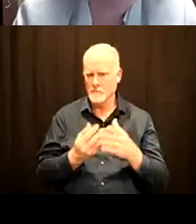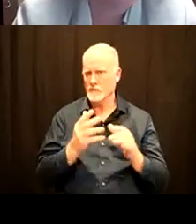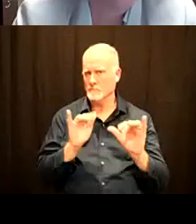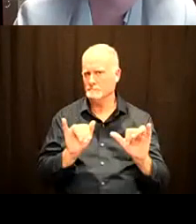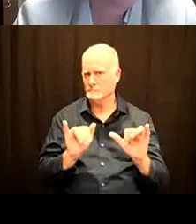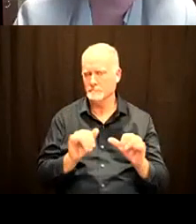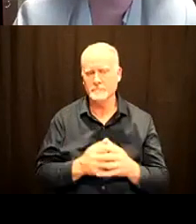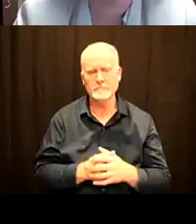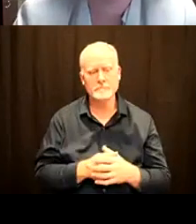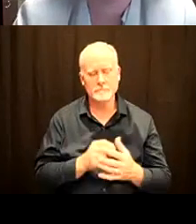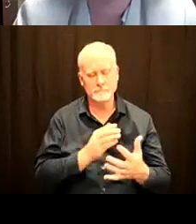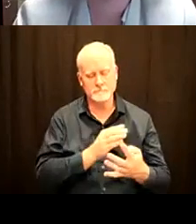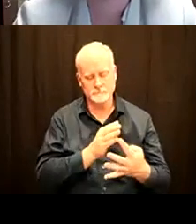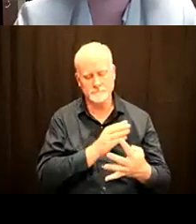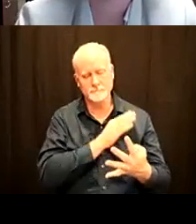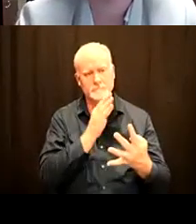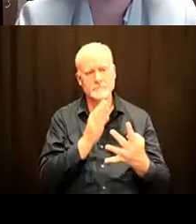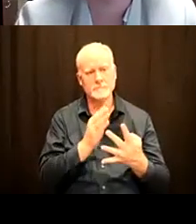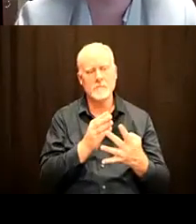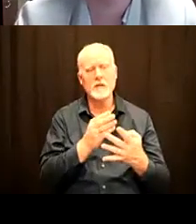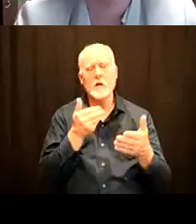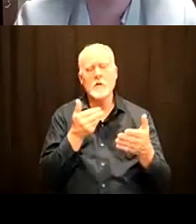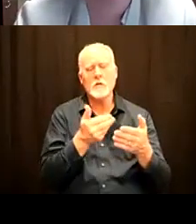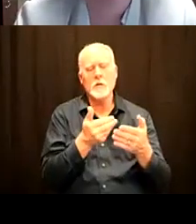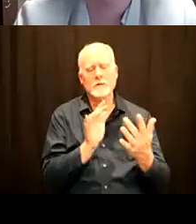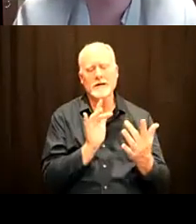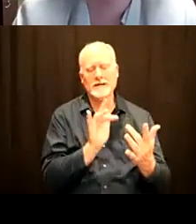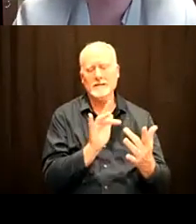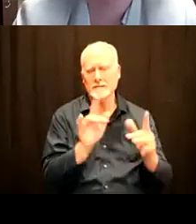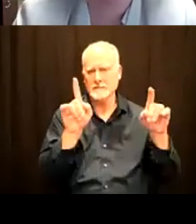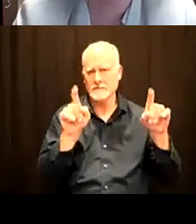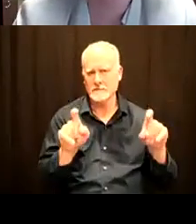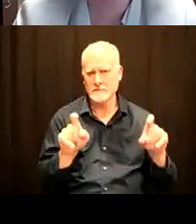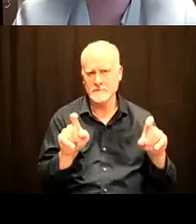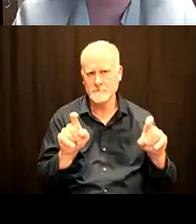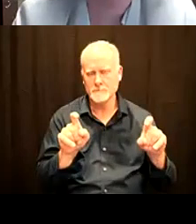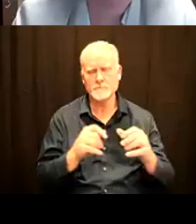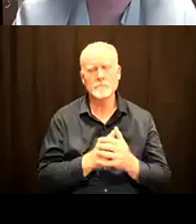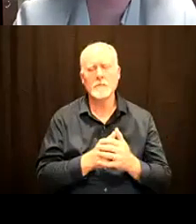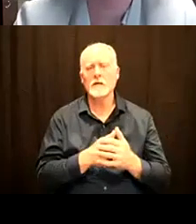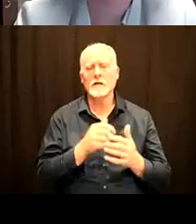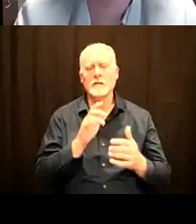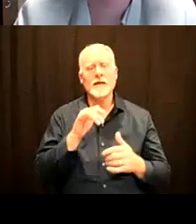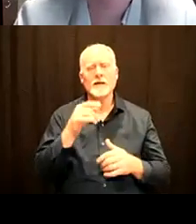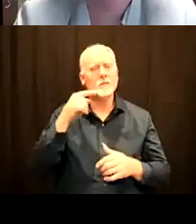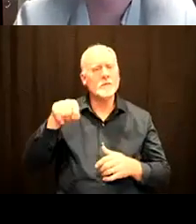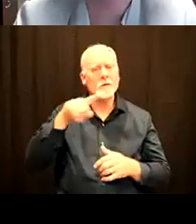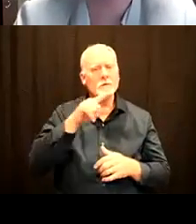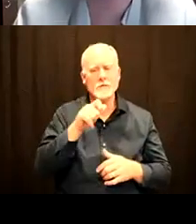the next type of testing is close contact testing so this is for employees who are not symptomatic